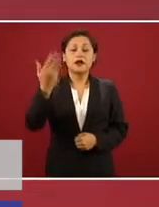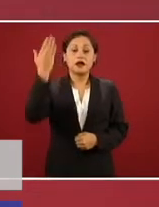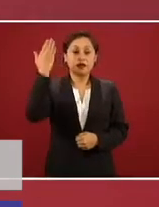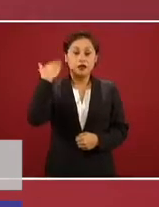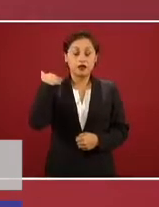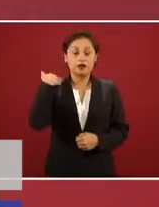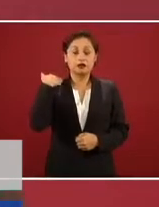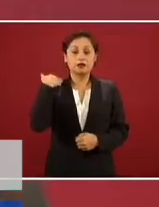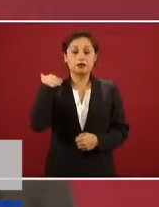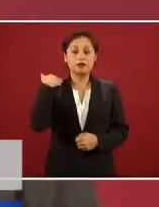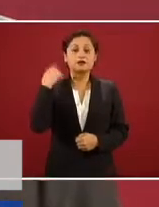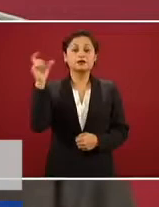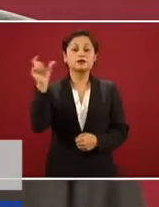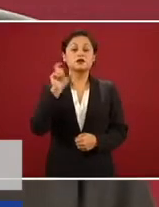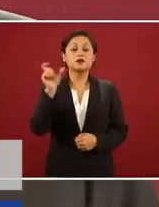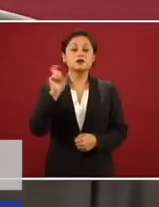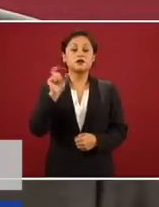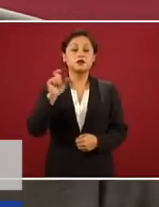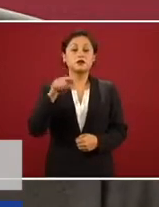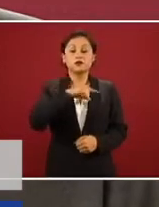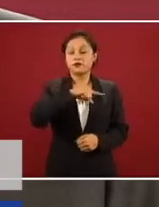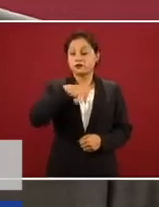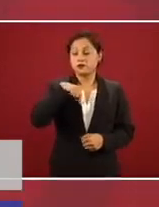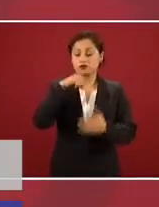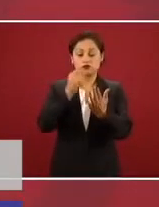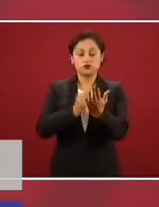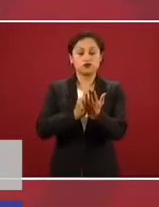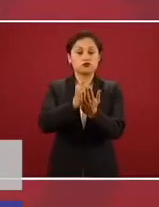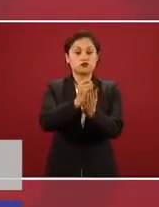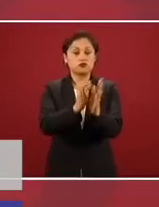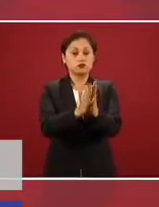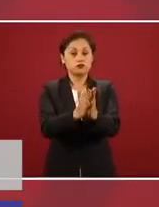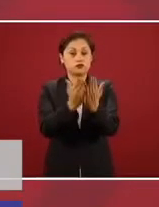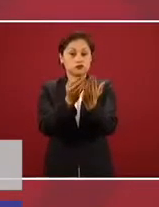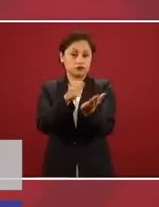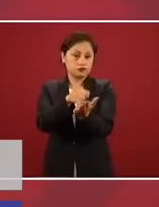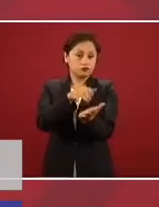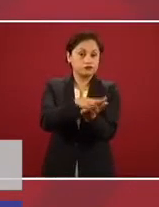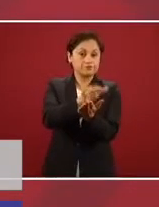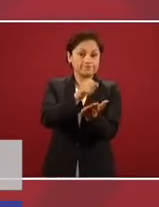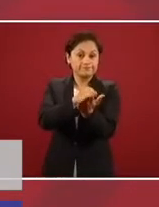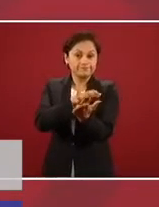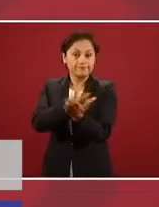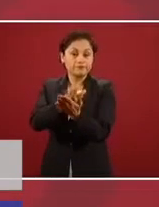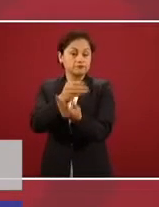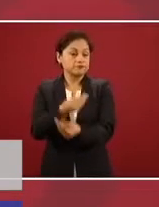indicates that for the current school year 194 million books were distributed for basic education